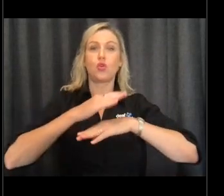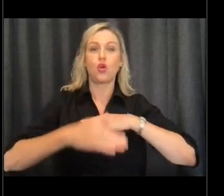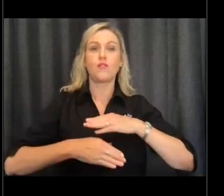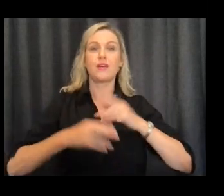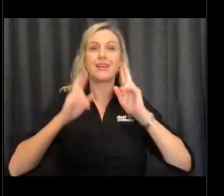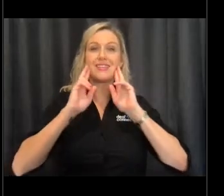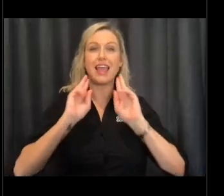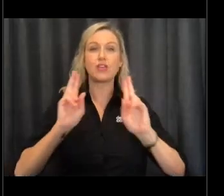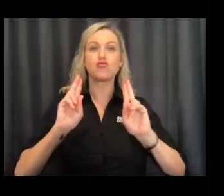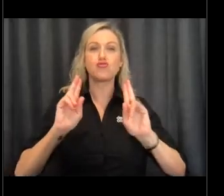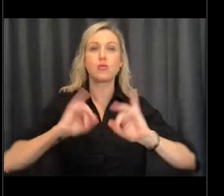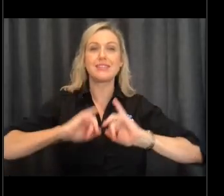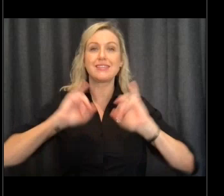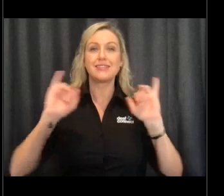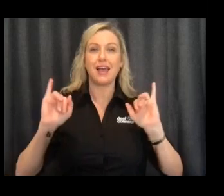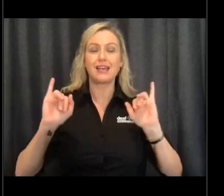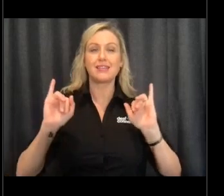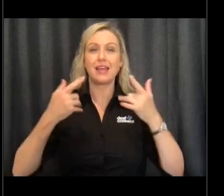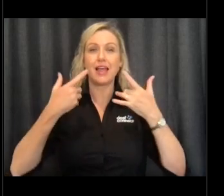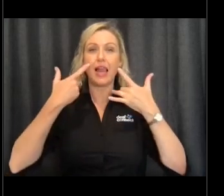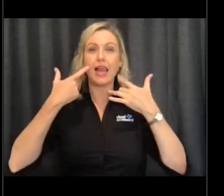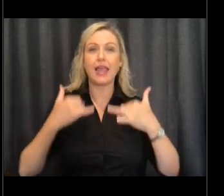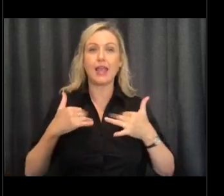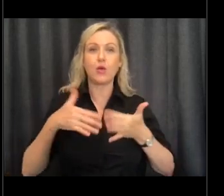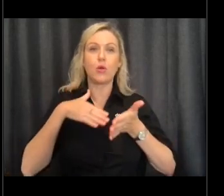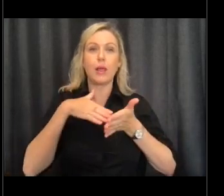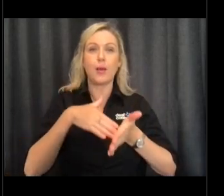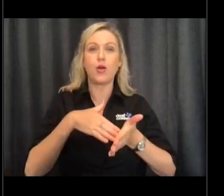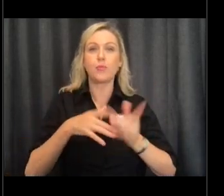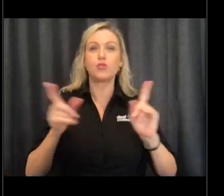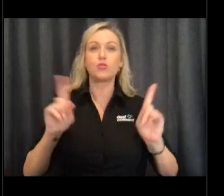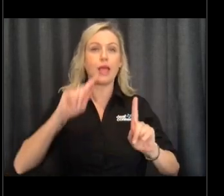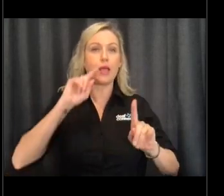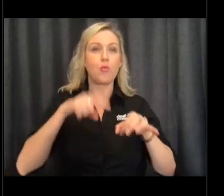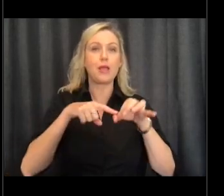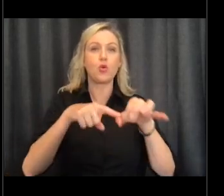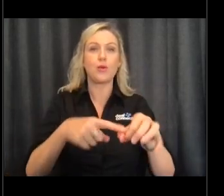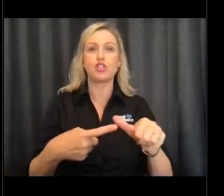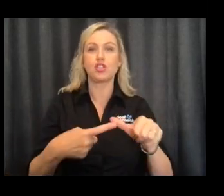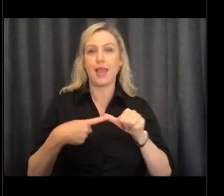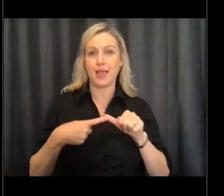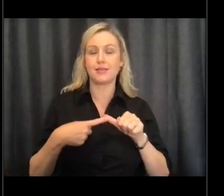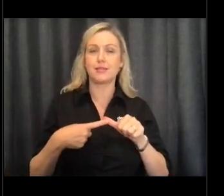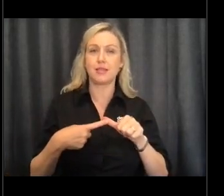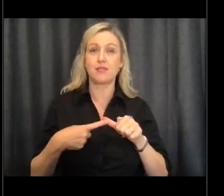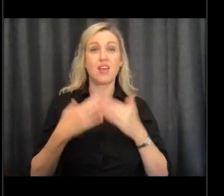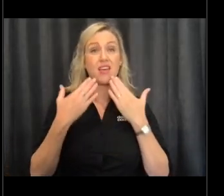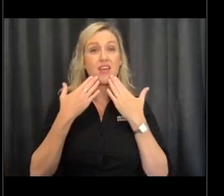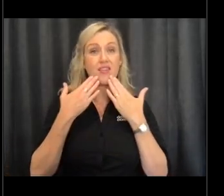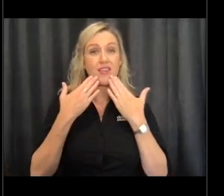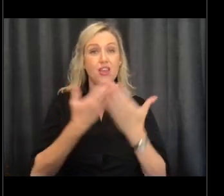We're running a Q&A series so thank you very much to everybody who has sent through some